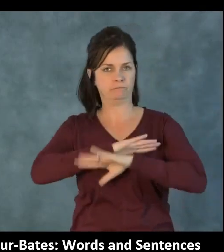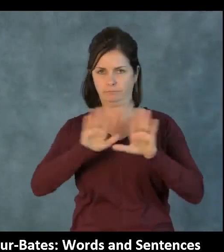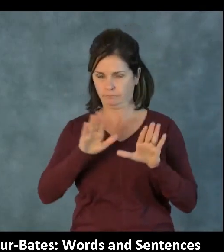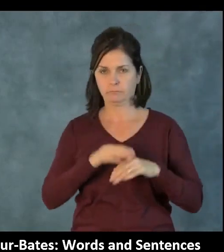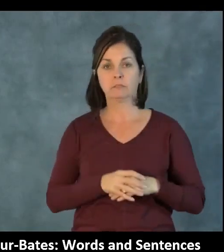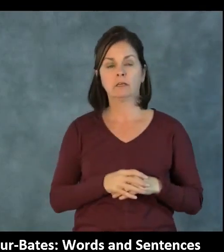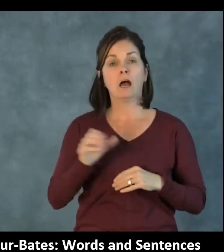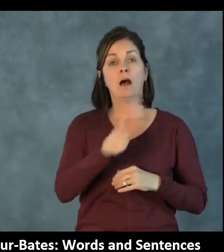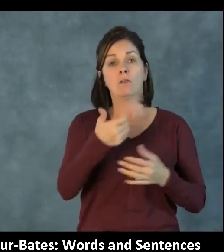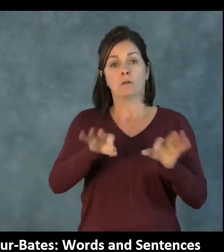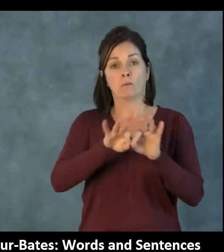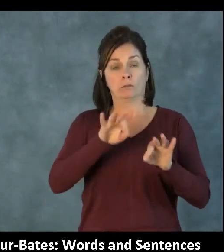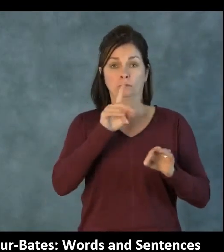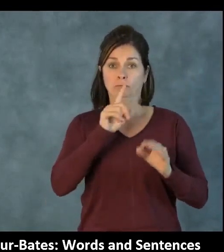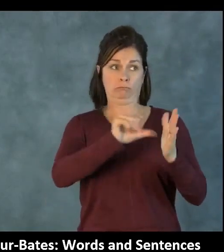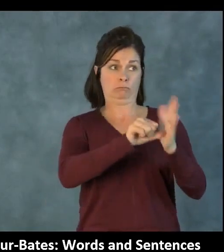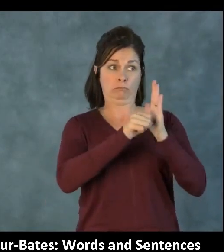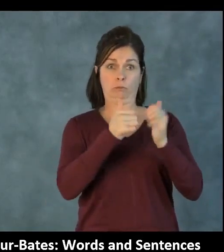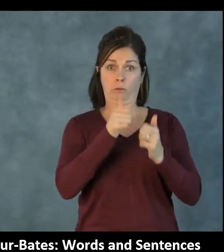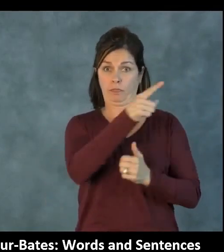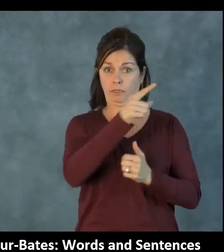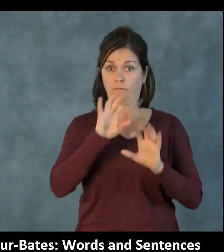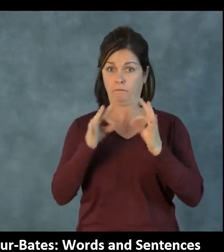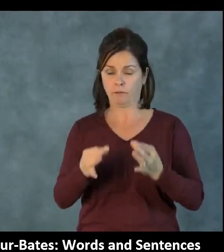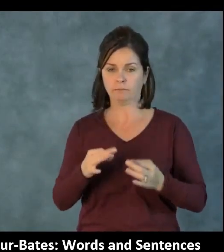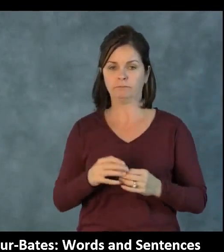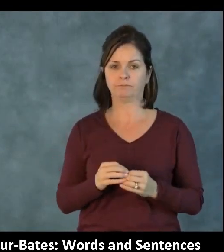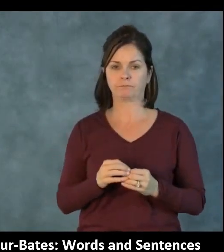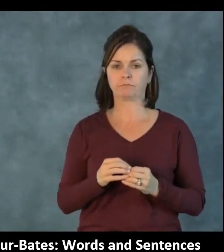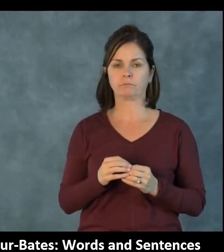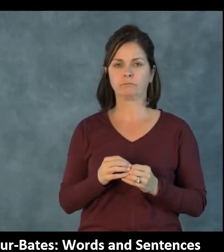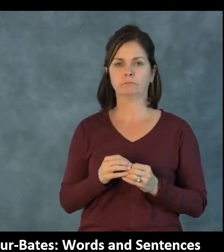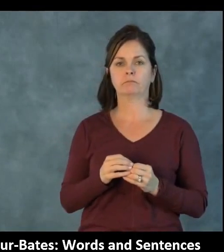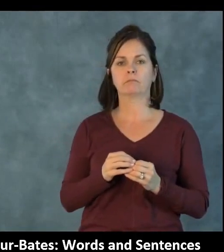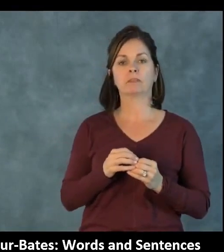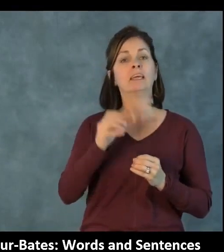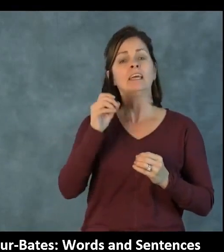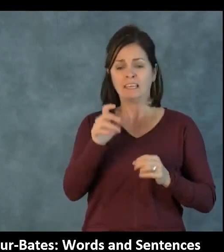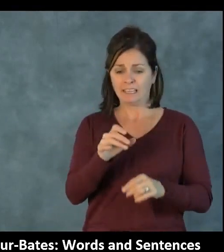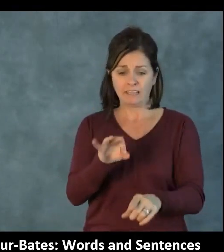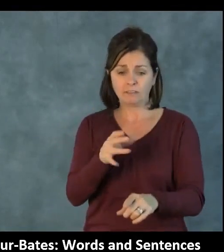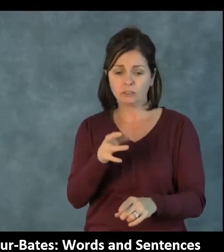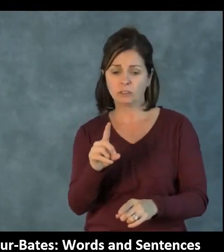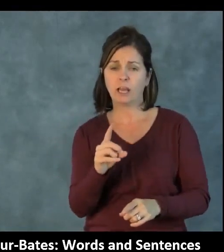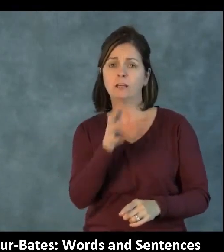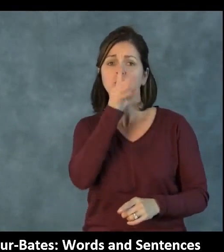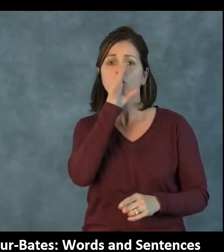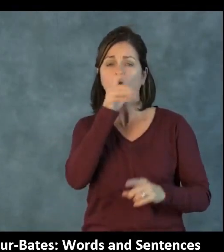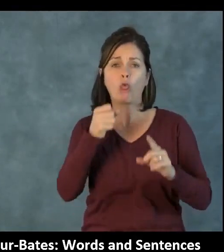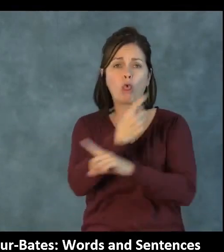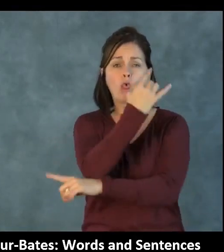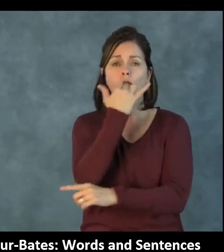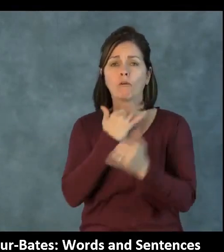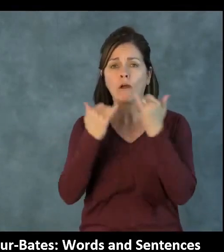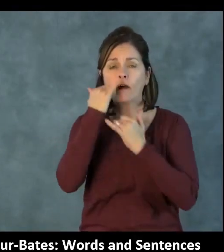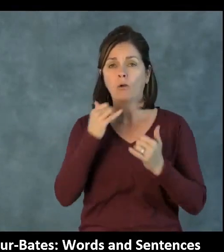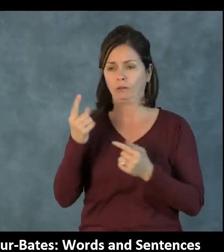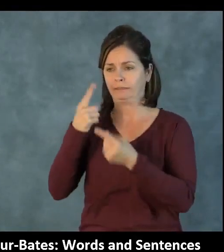The other thing to make clear to families is that it's fine, if a child mispronounces a word or is not forming a sign